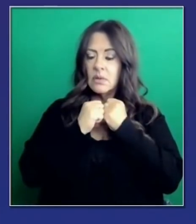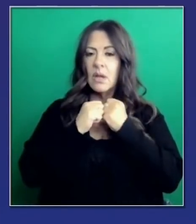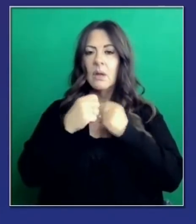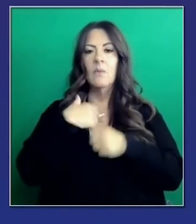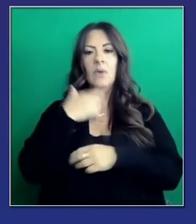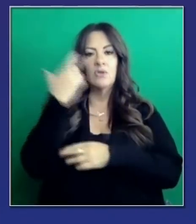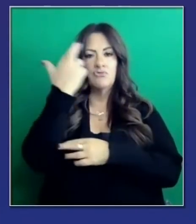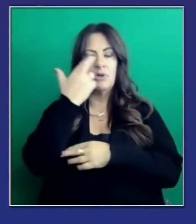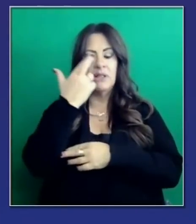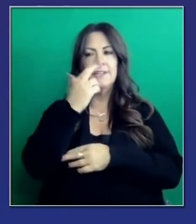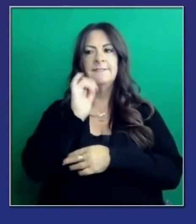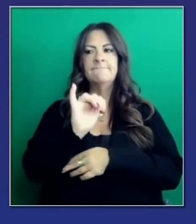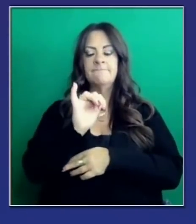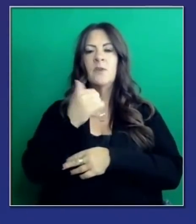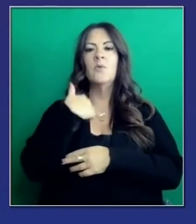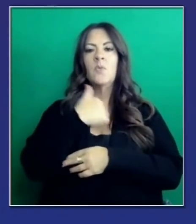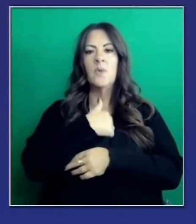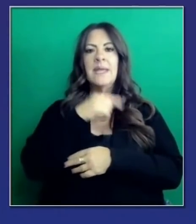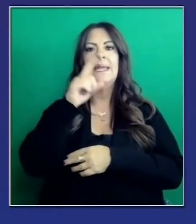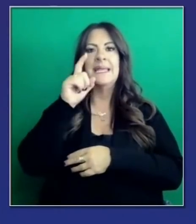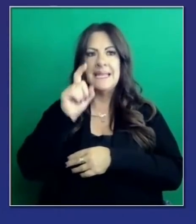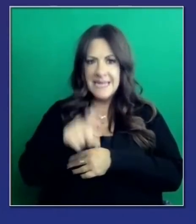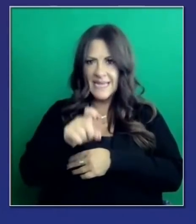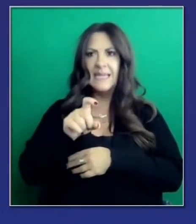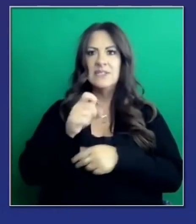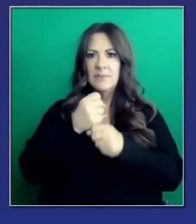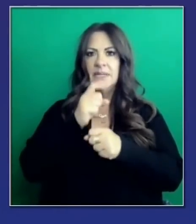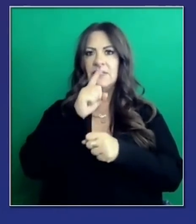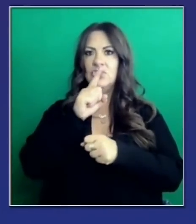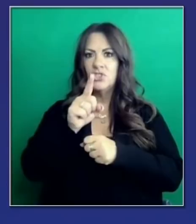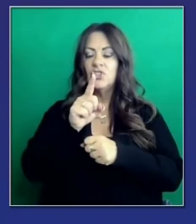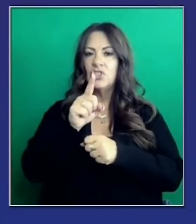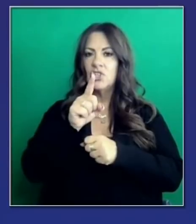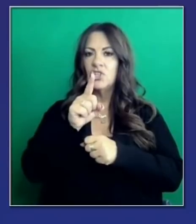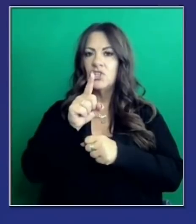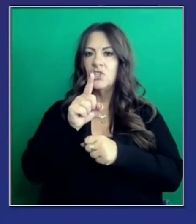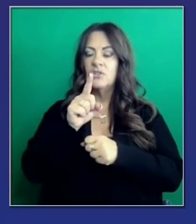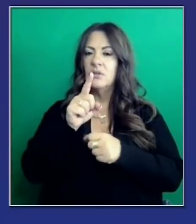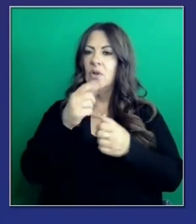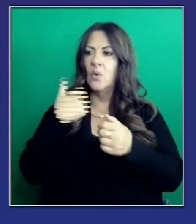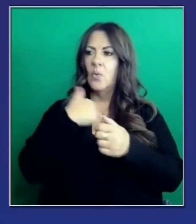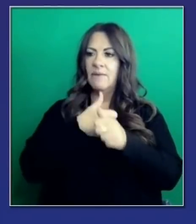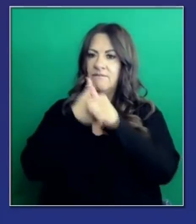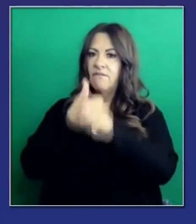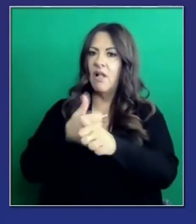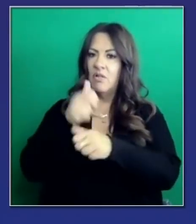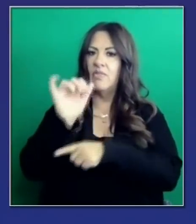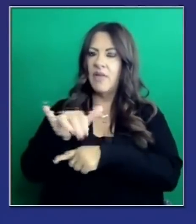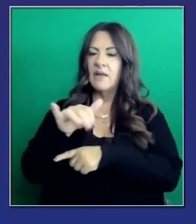EXPEDITIOUSLY WITH A FRAMEWORK WE ARE NOT LOSING SIGHT OF ANY OF THOSE FUNDAMENTALS, ANY OF OUR VALUES. WE REALIZE WE HAVE GOT TO